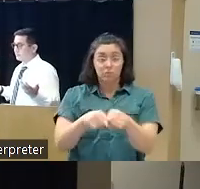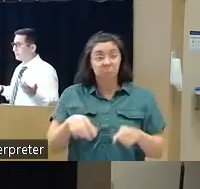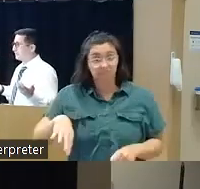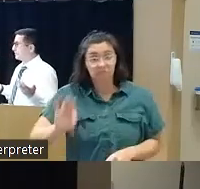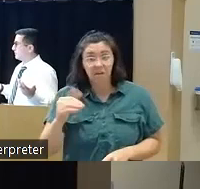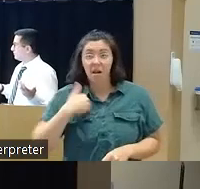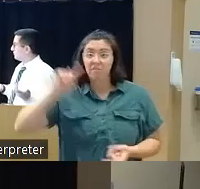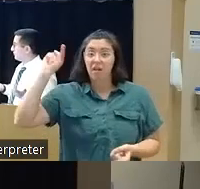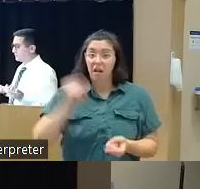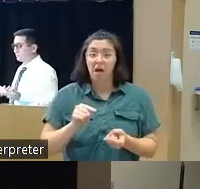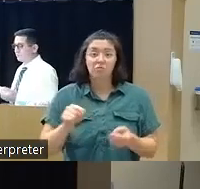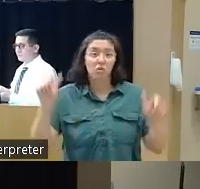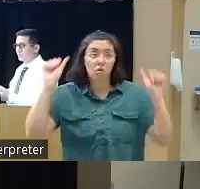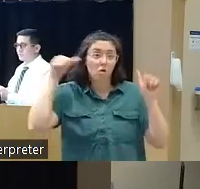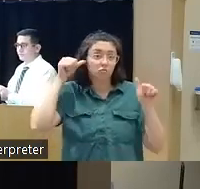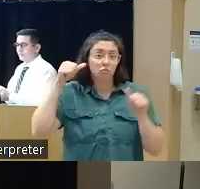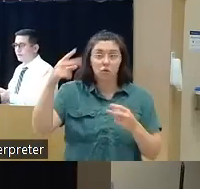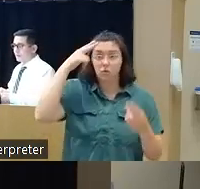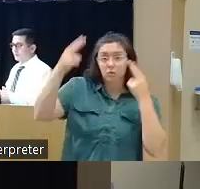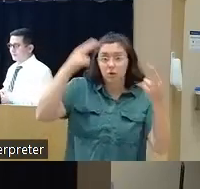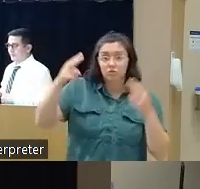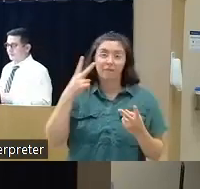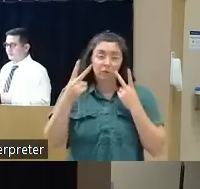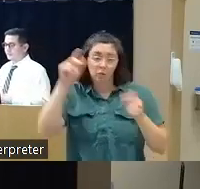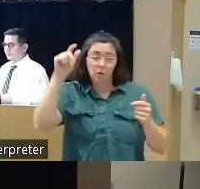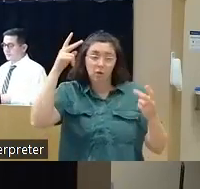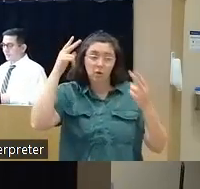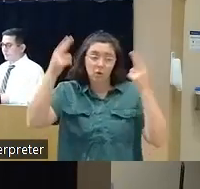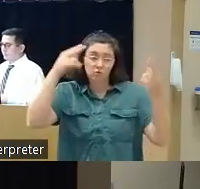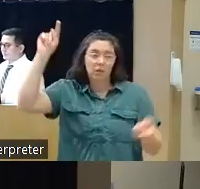there was a reduction in auditory and visual hallucinations in these cases and when you